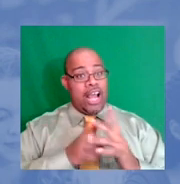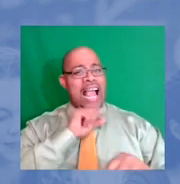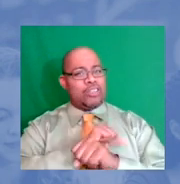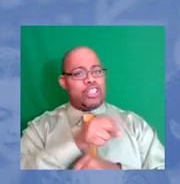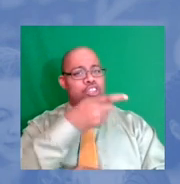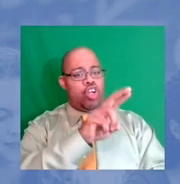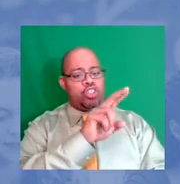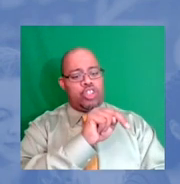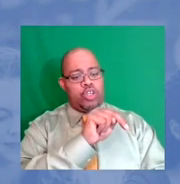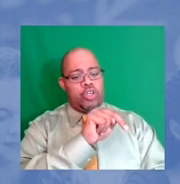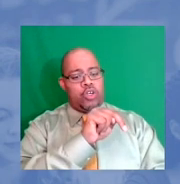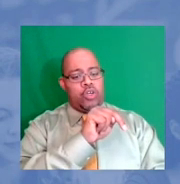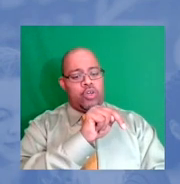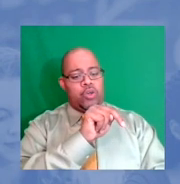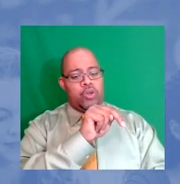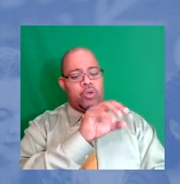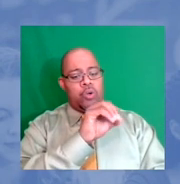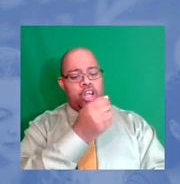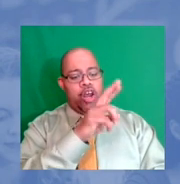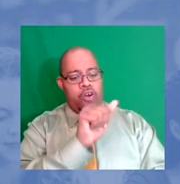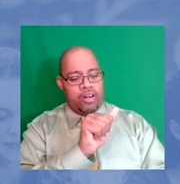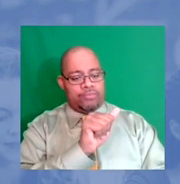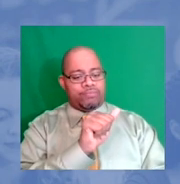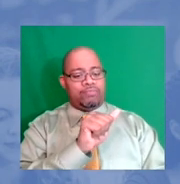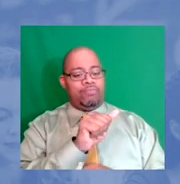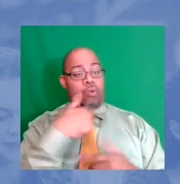START WITH THE FIRST QUESTION AND THEN AS I GET TO THE REST OF THE PANELISTS I'LL INTRODUCE